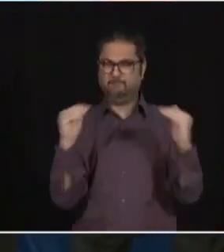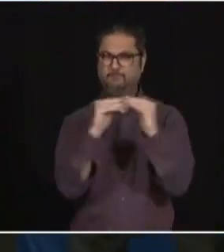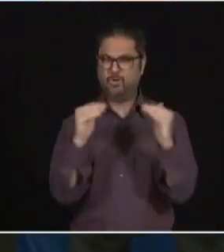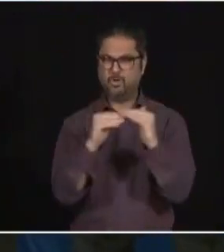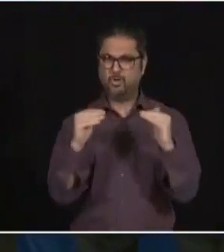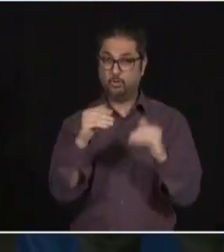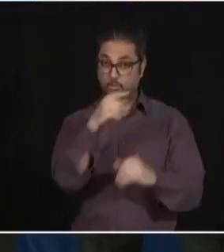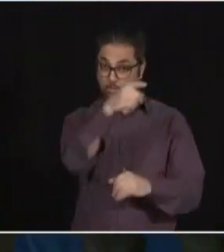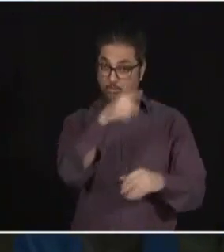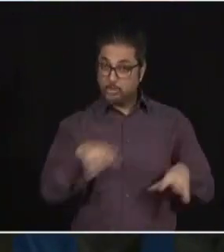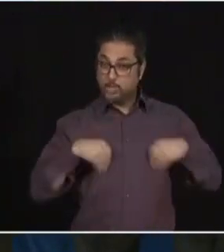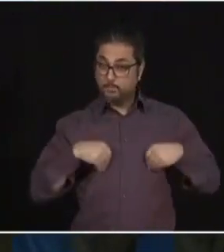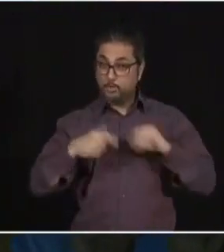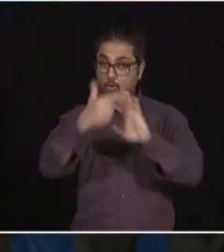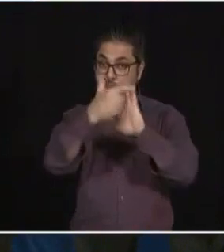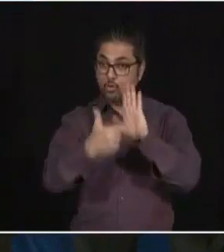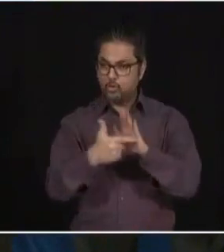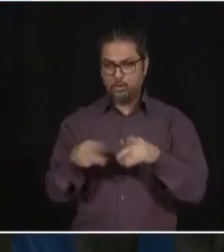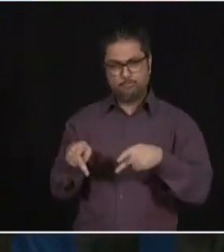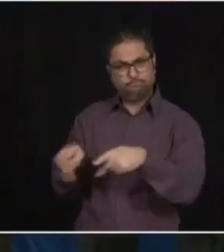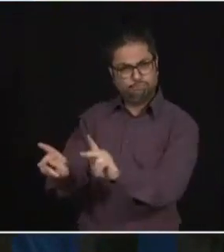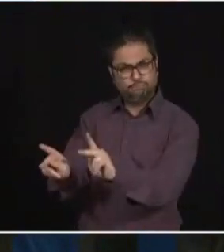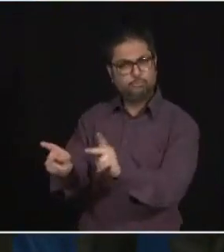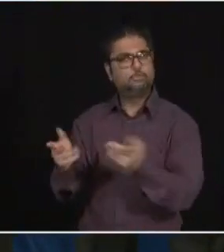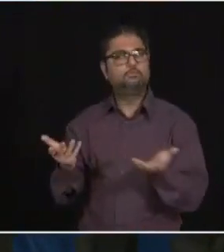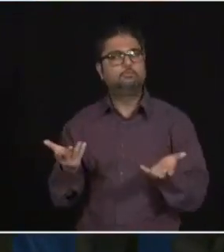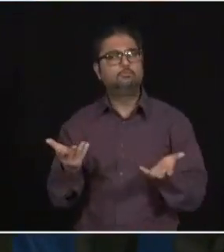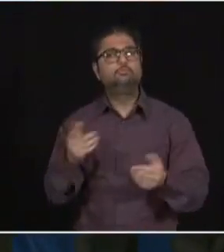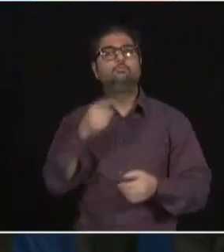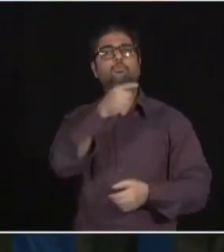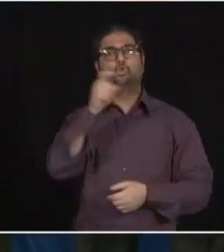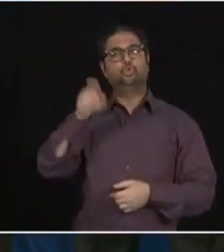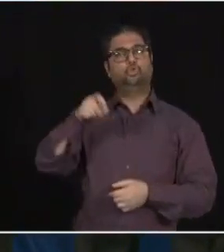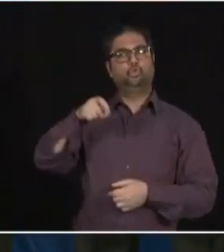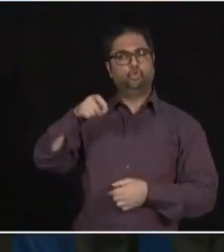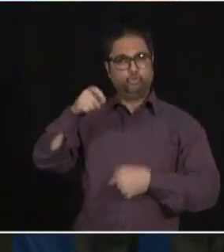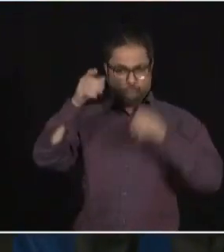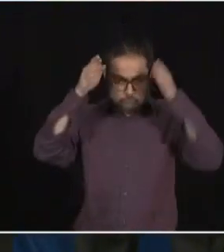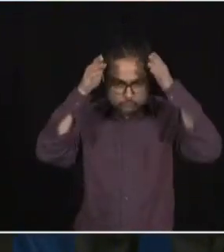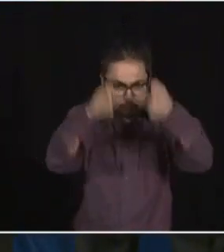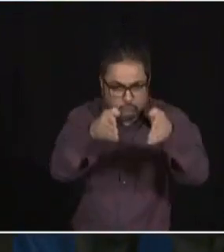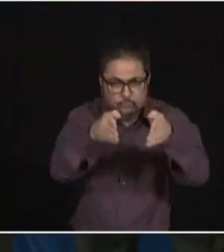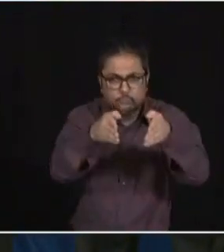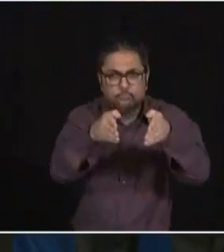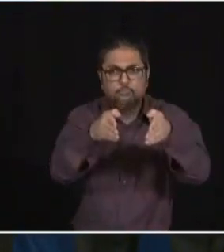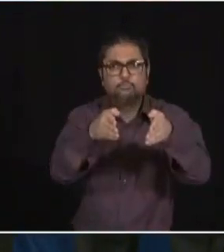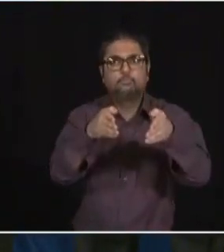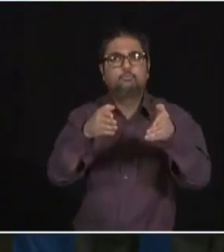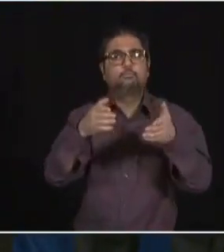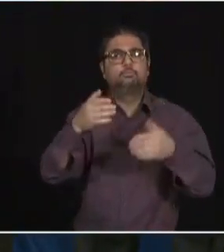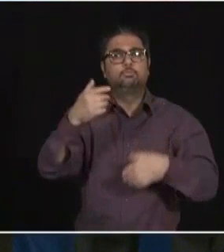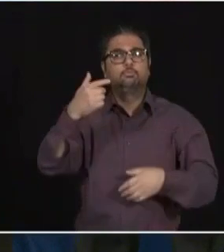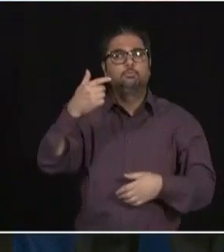said that money would far better used in other ways. Given the feds are talking